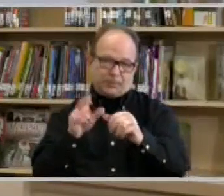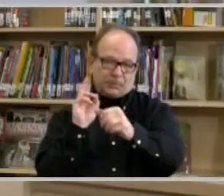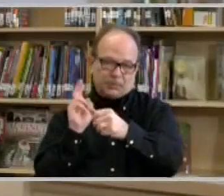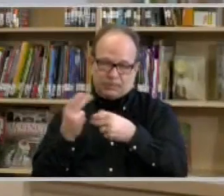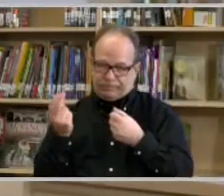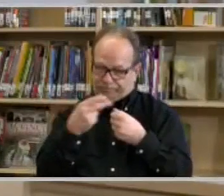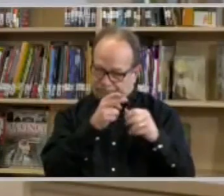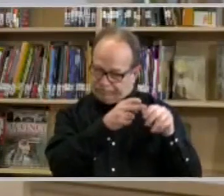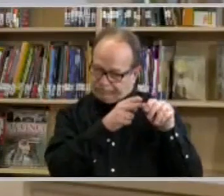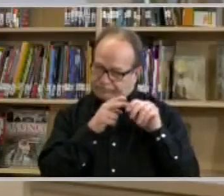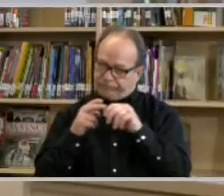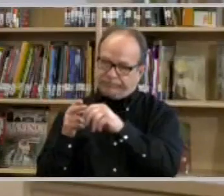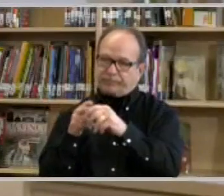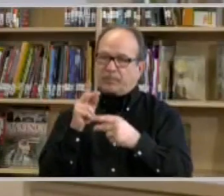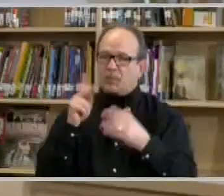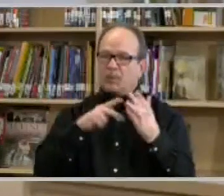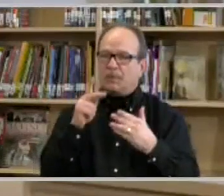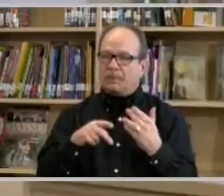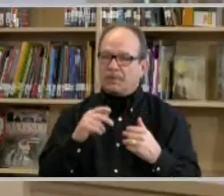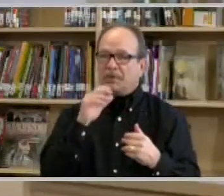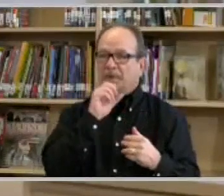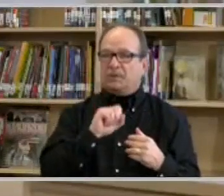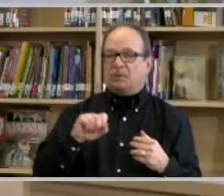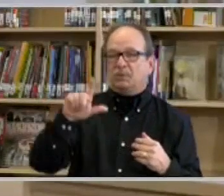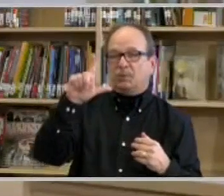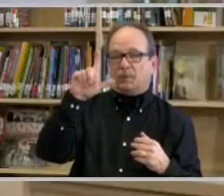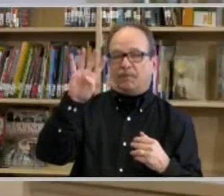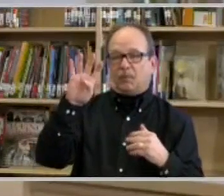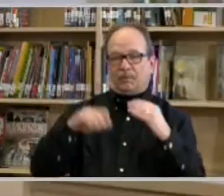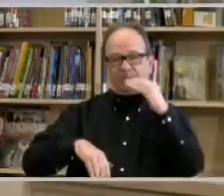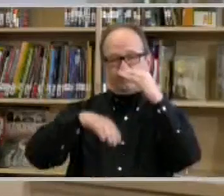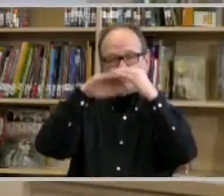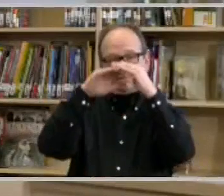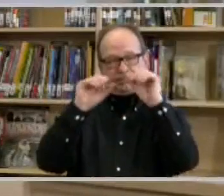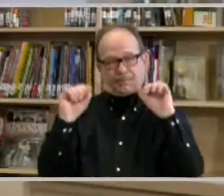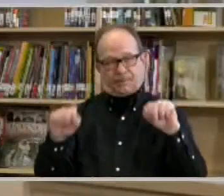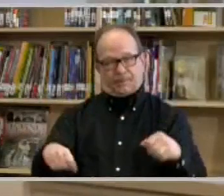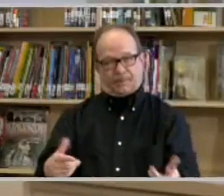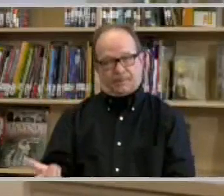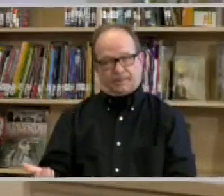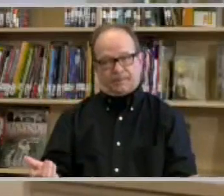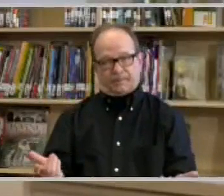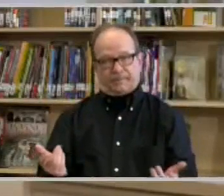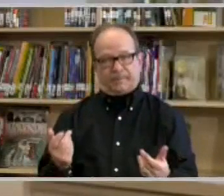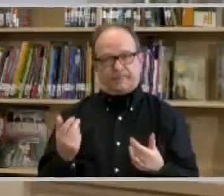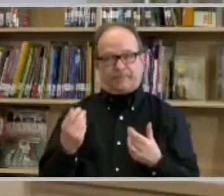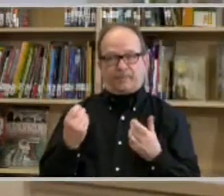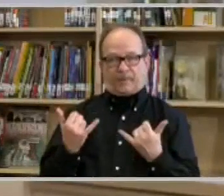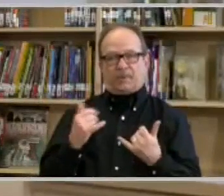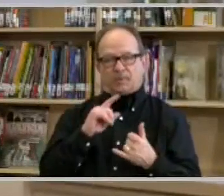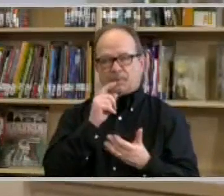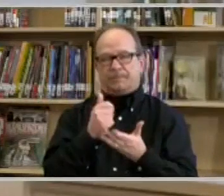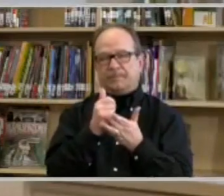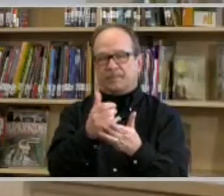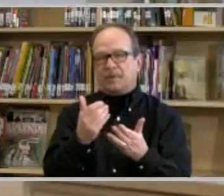STOPPING AT 21, YOU CAN JOIN THE POLICE CADET PROGRAM UP TO THE